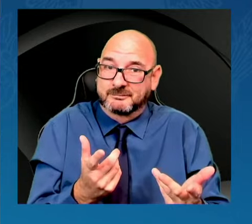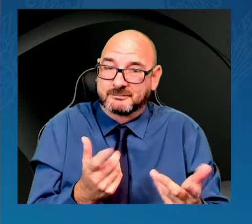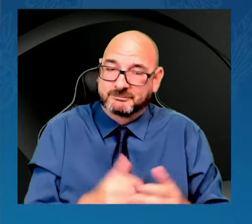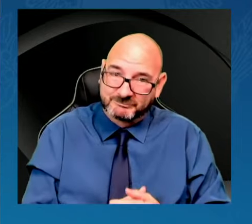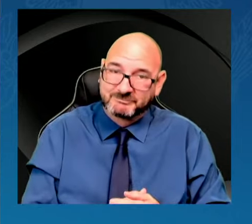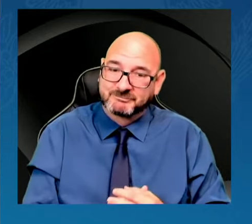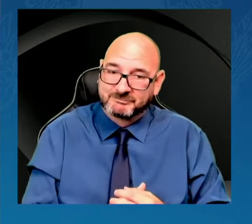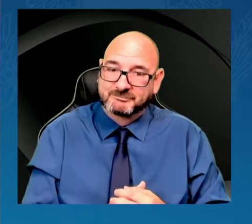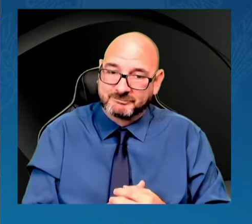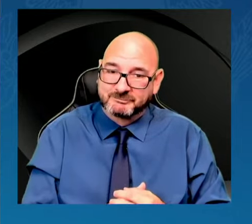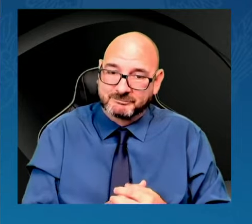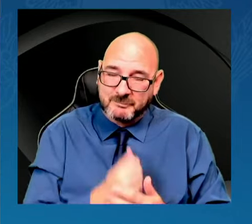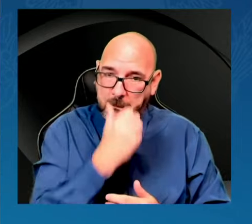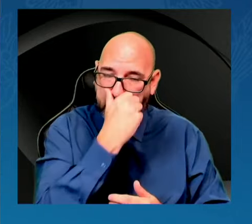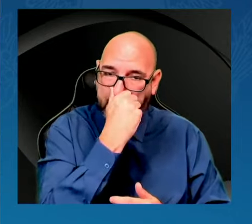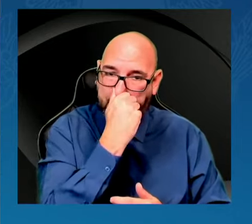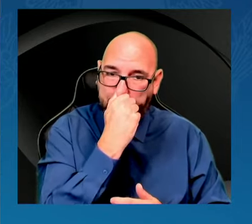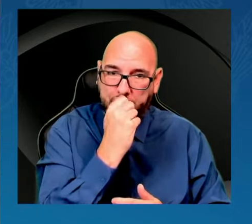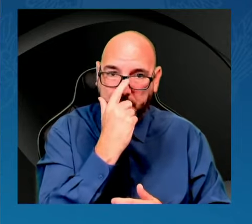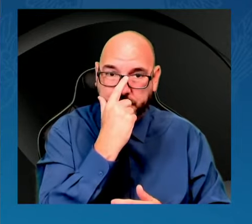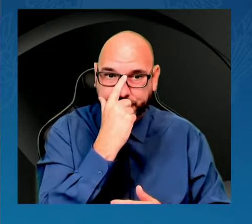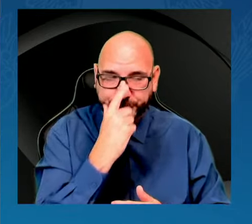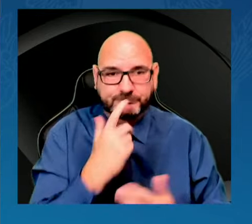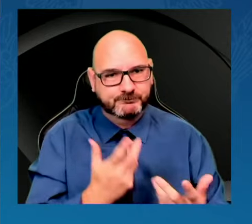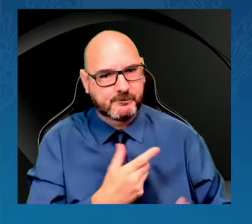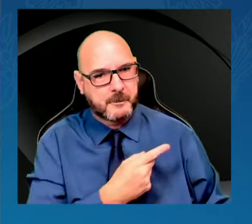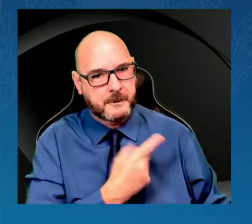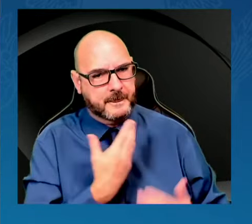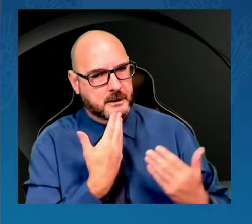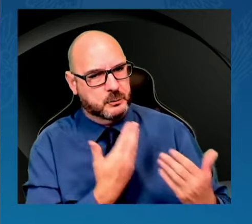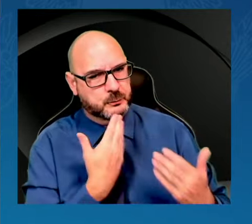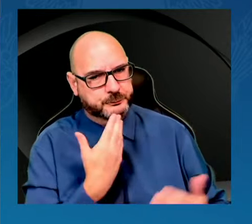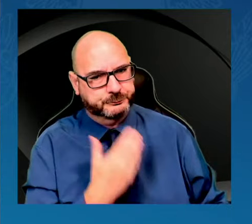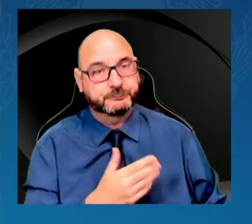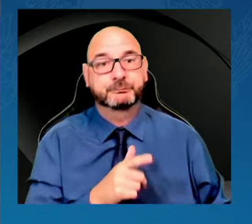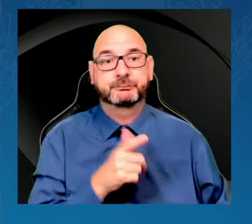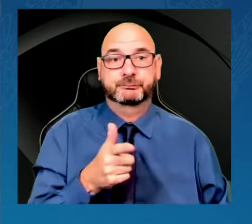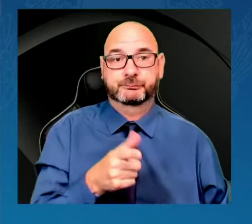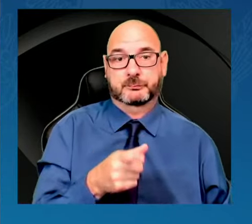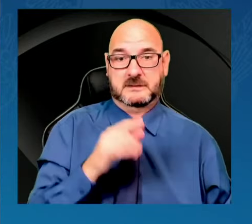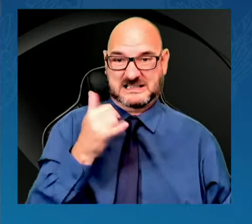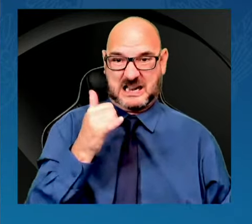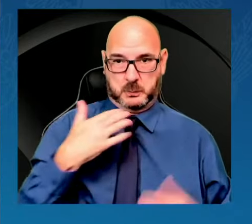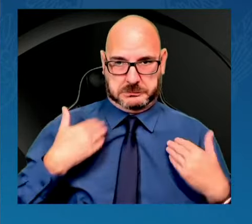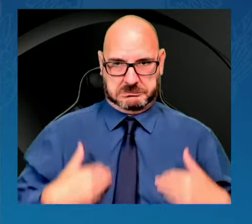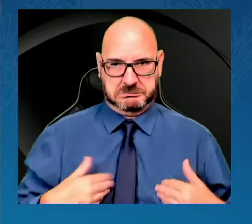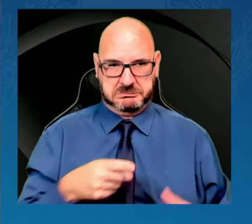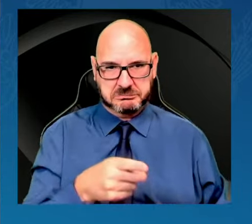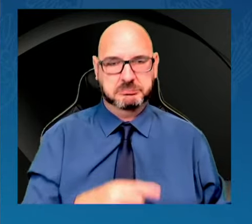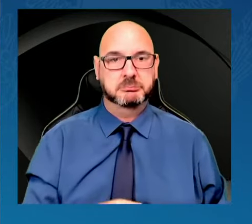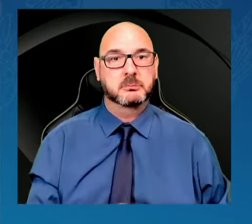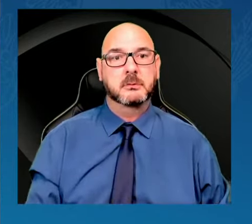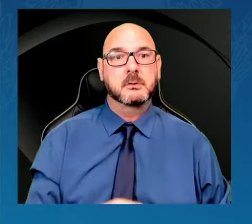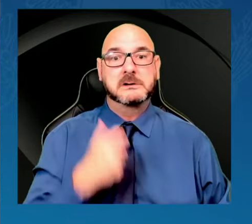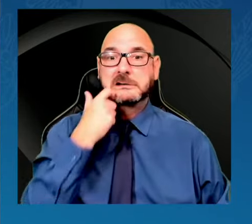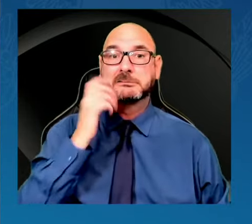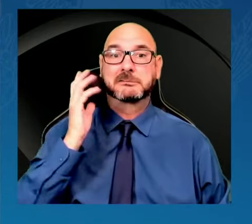Ms. Digiulian: Thank you. This last fall, I spent over a month sleeping under the stars